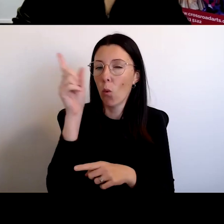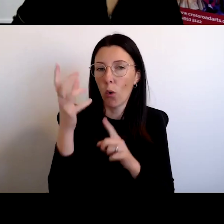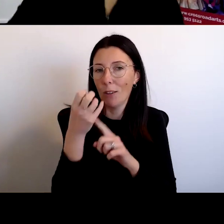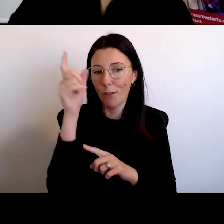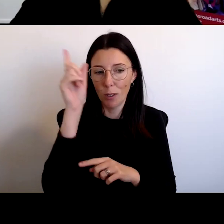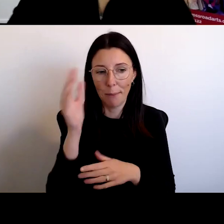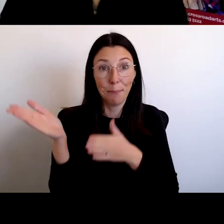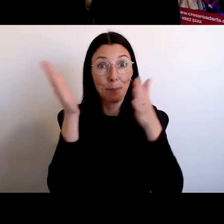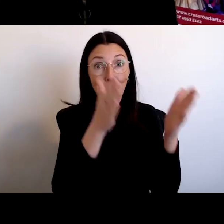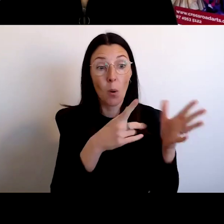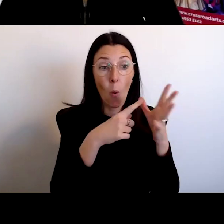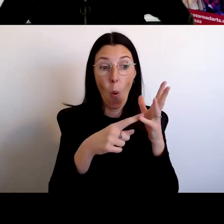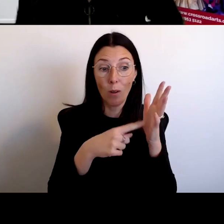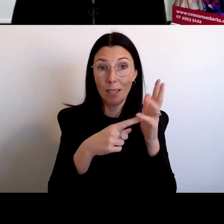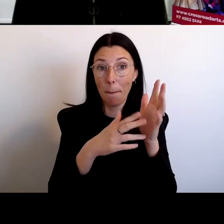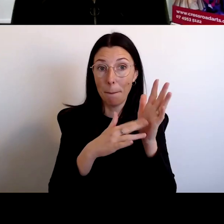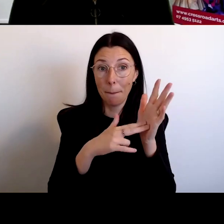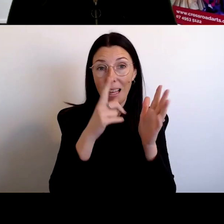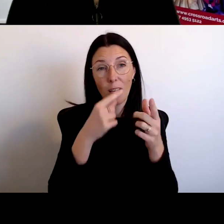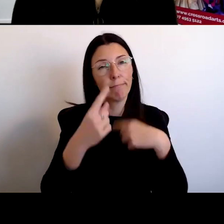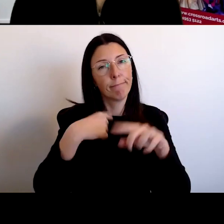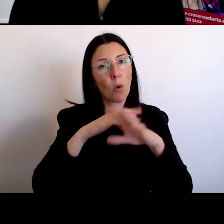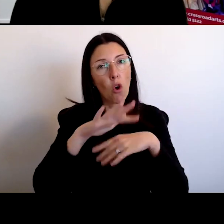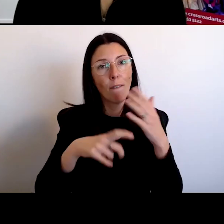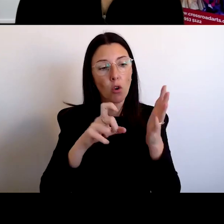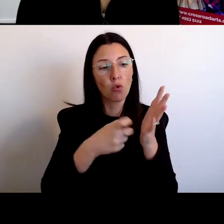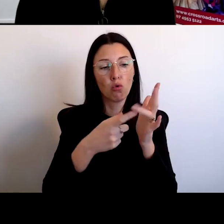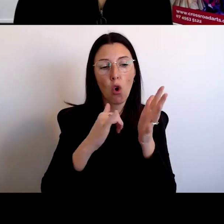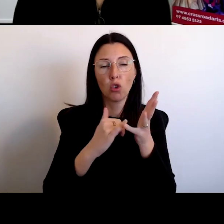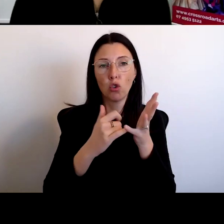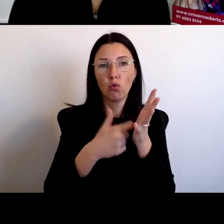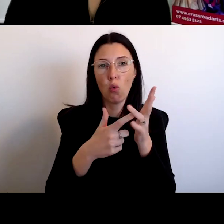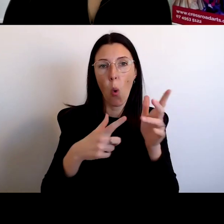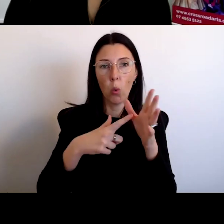tell us a little bit about where Crossroad Arts was at on its fundraising journey for